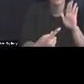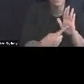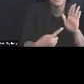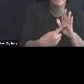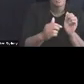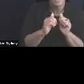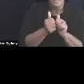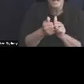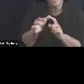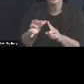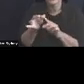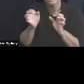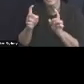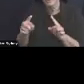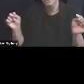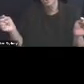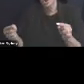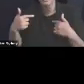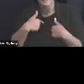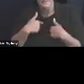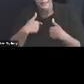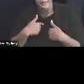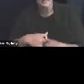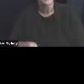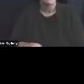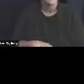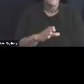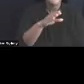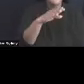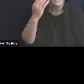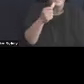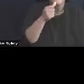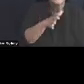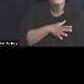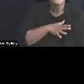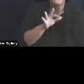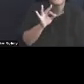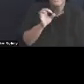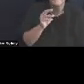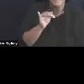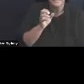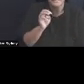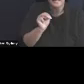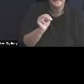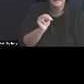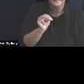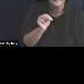Black Feminism in the book titled Young Global Changemakers for a Feminist Future, and Black